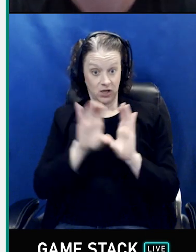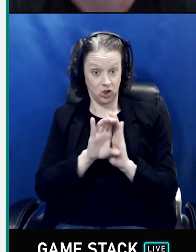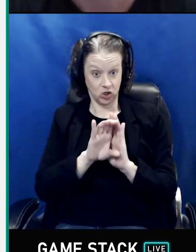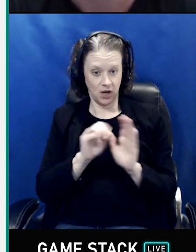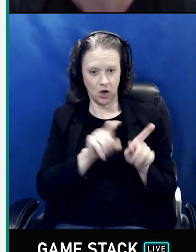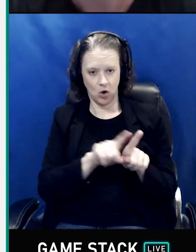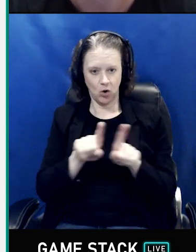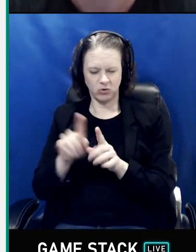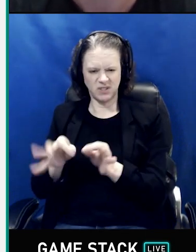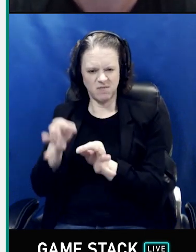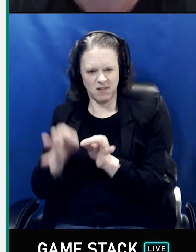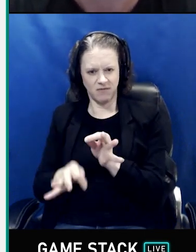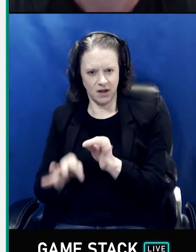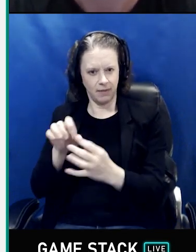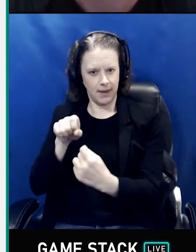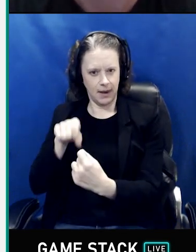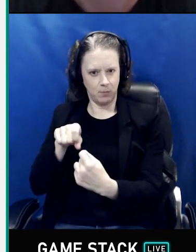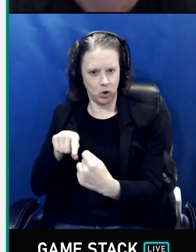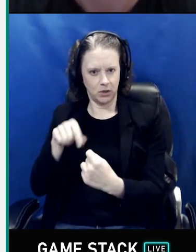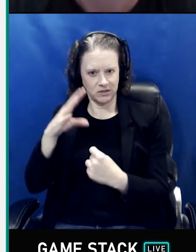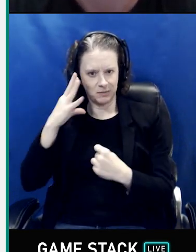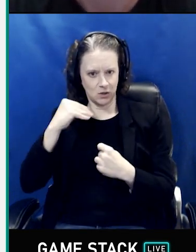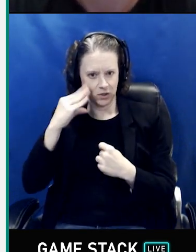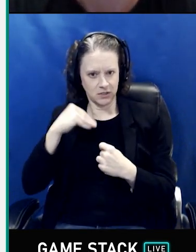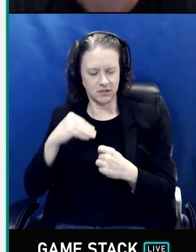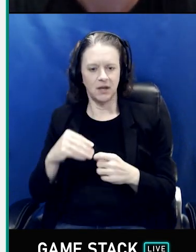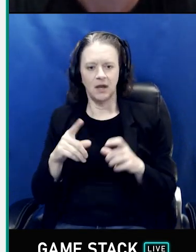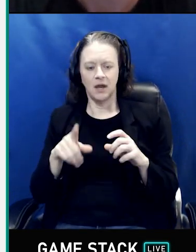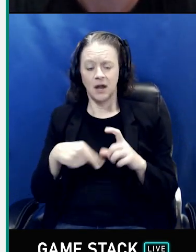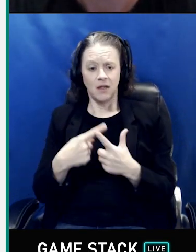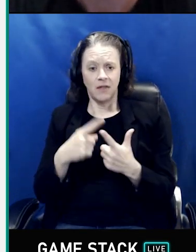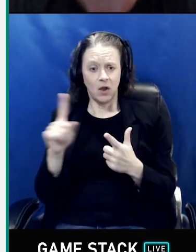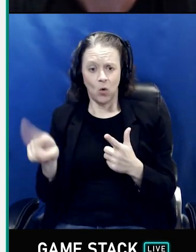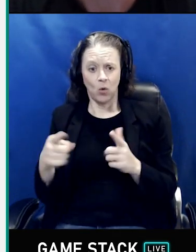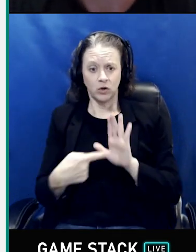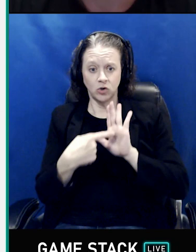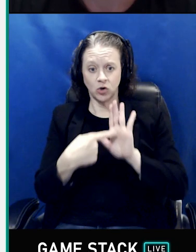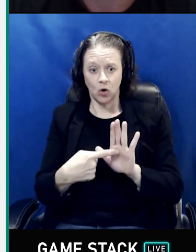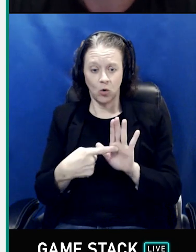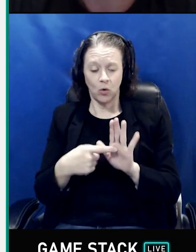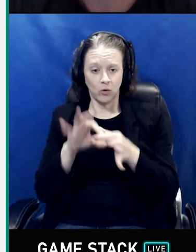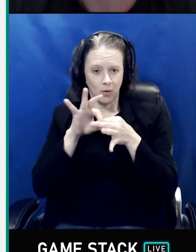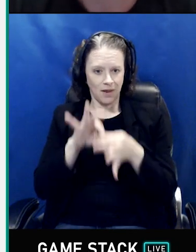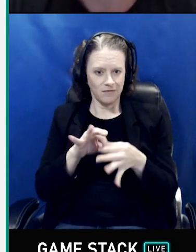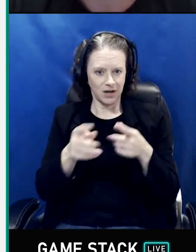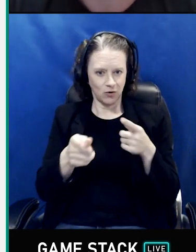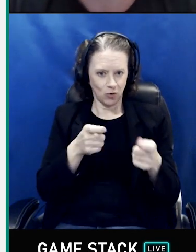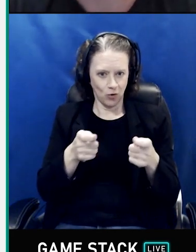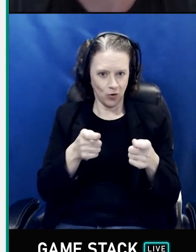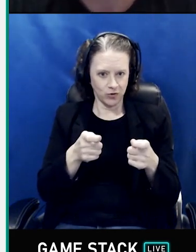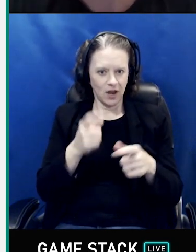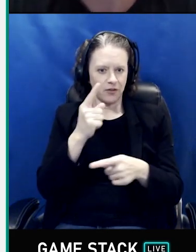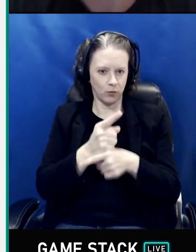by only showing the relevant controls at the correct time. In terms of improvement areas,